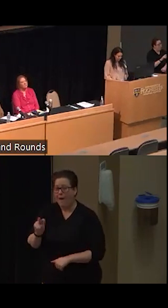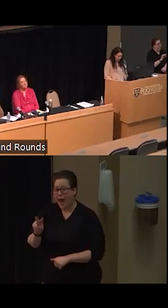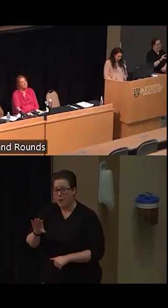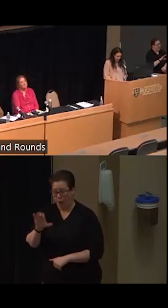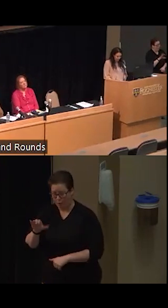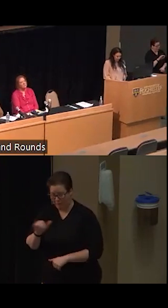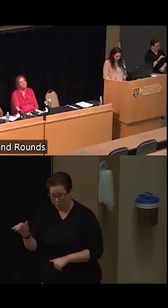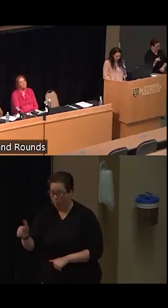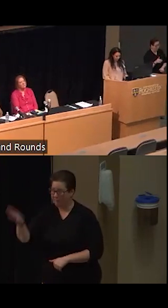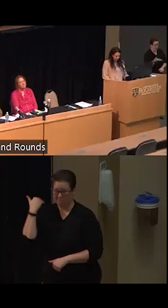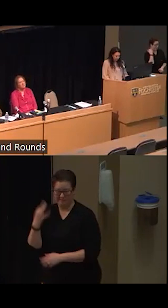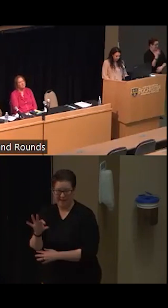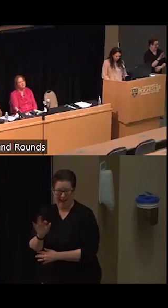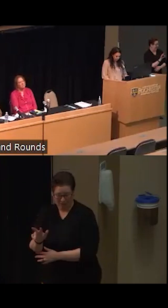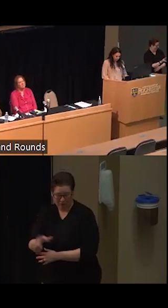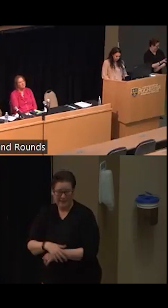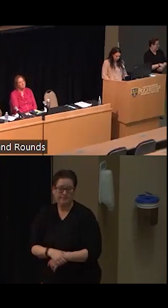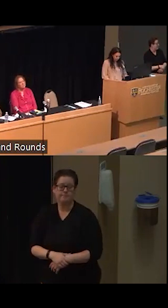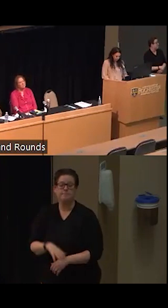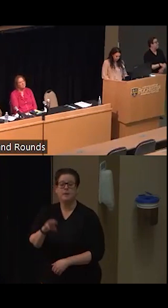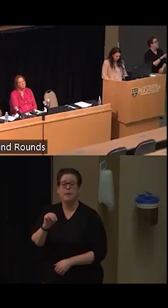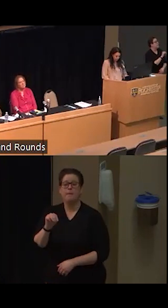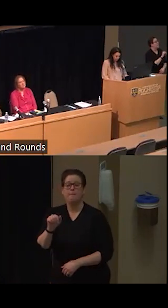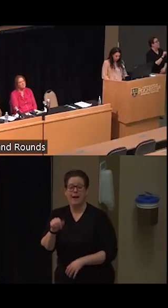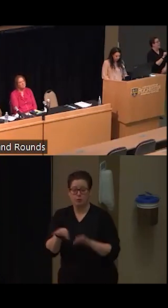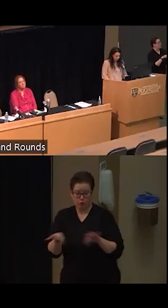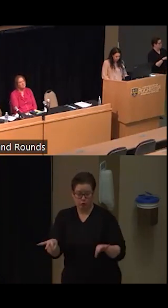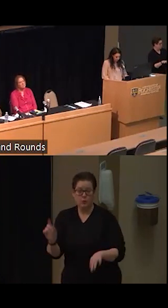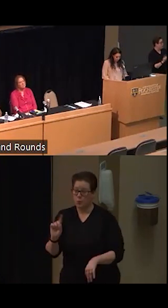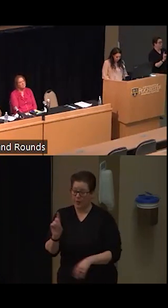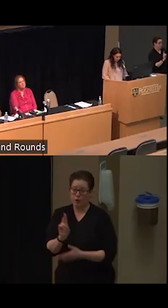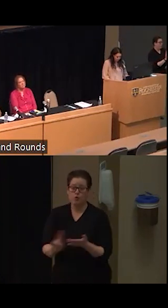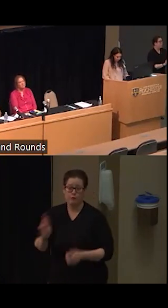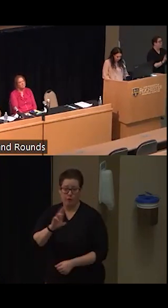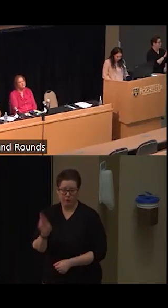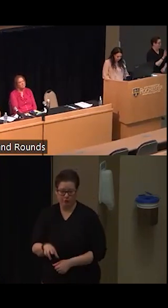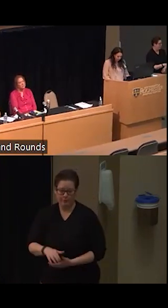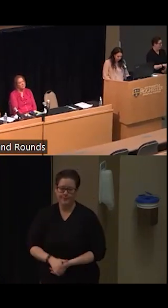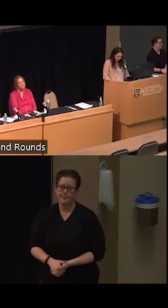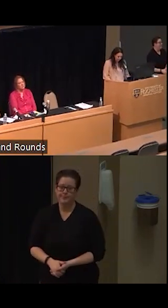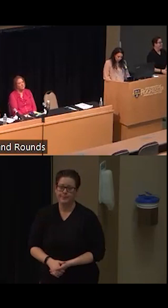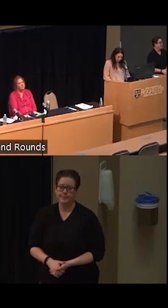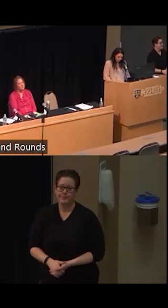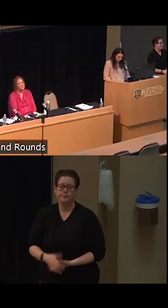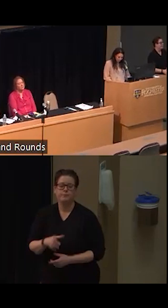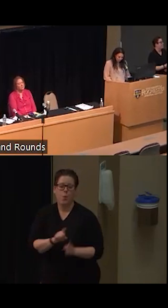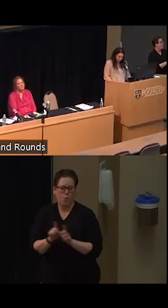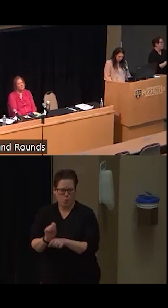in 1993. she received her Masters for the from the University of Rochester and worked in child